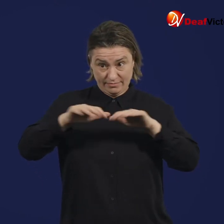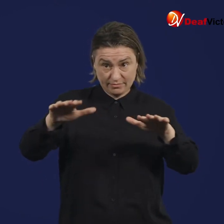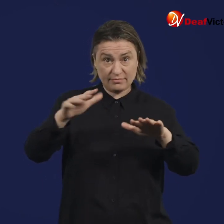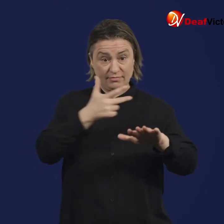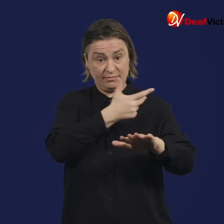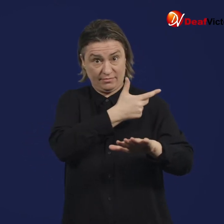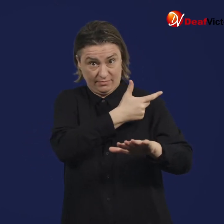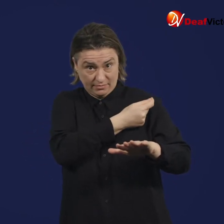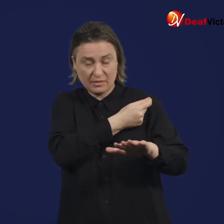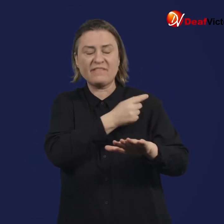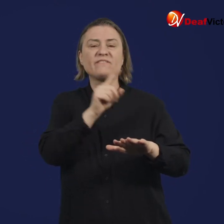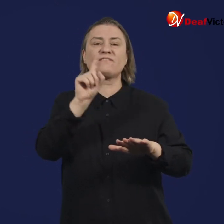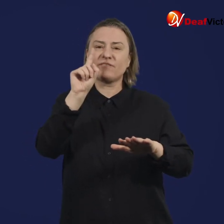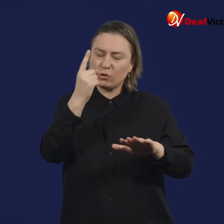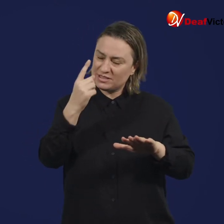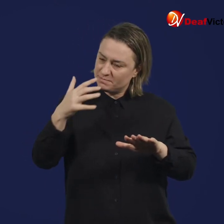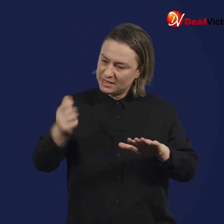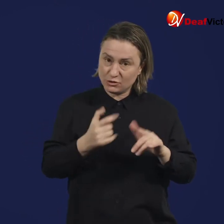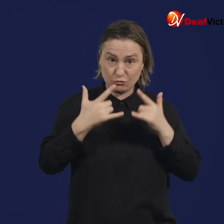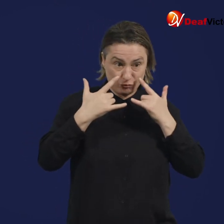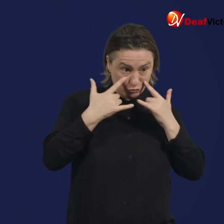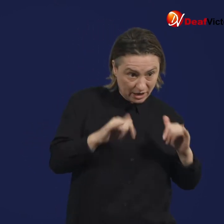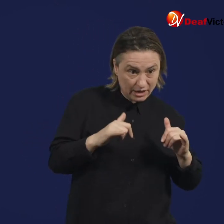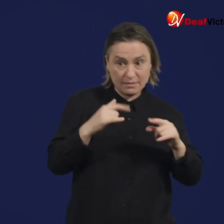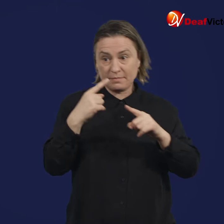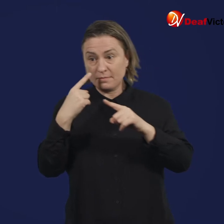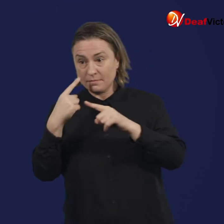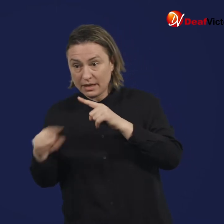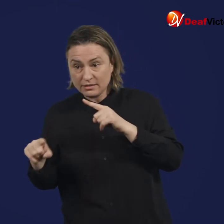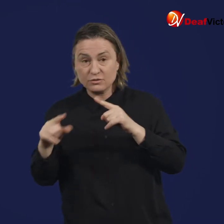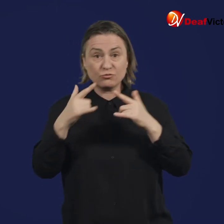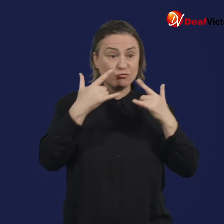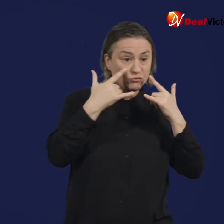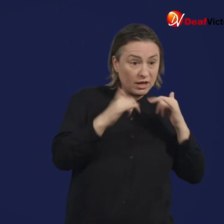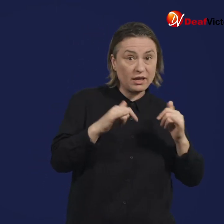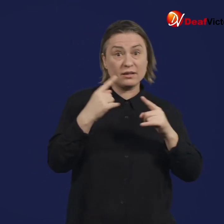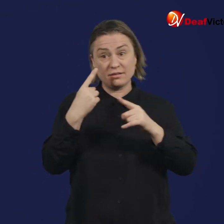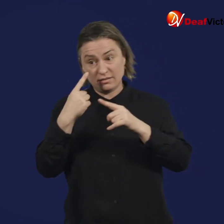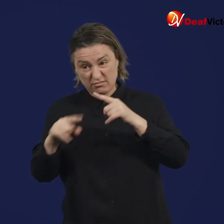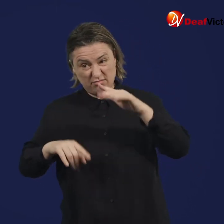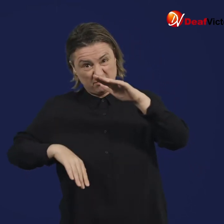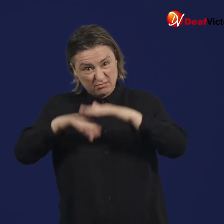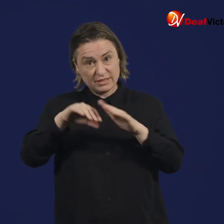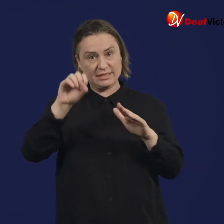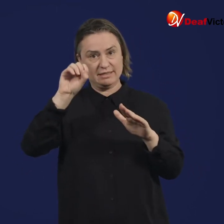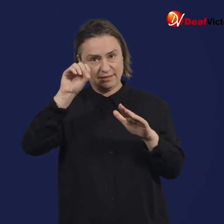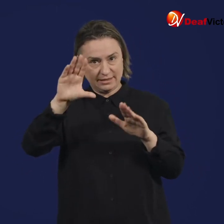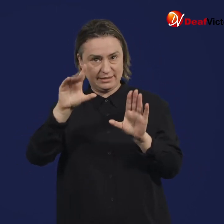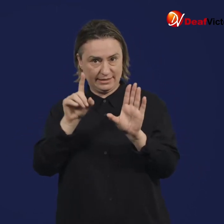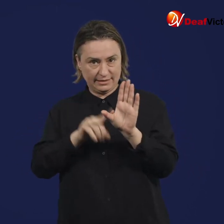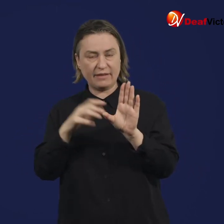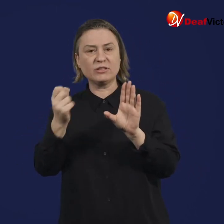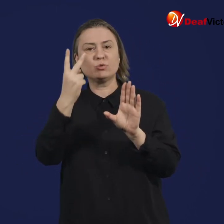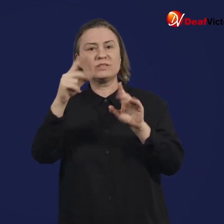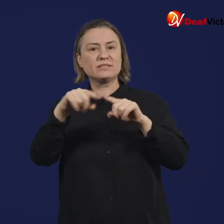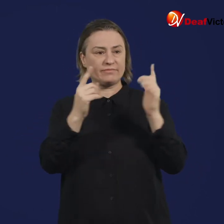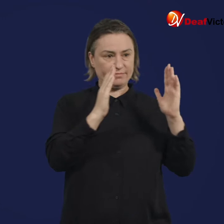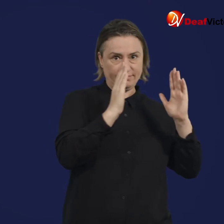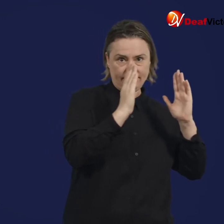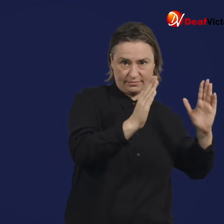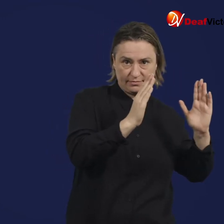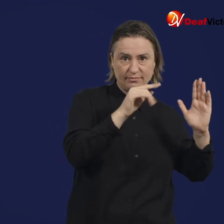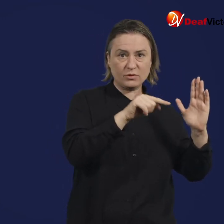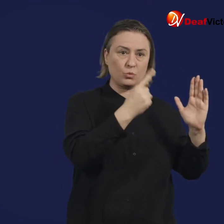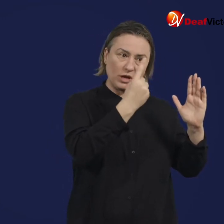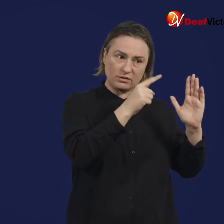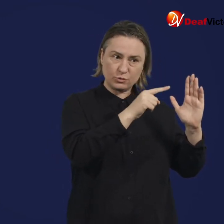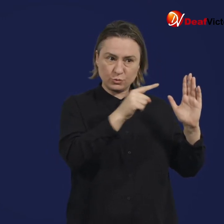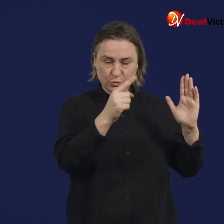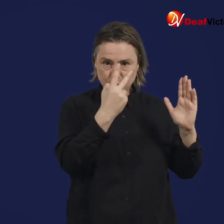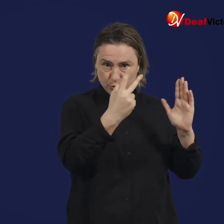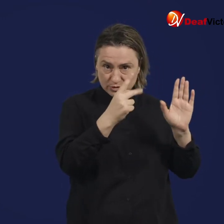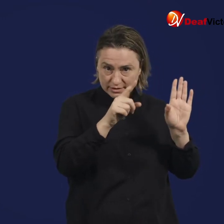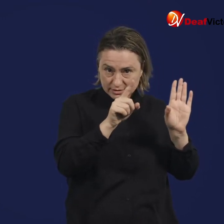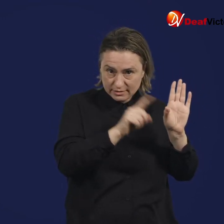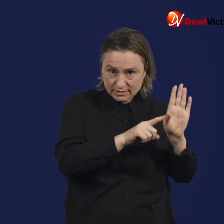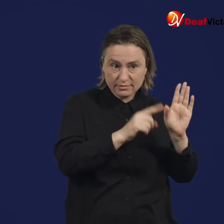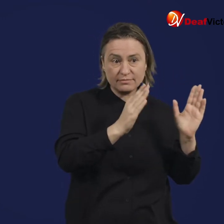A conventional pathway of vaccine development would usually include one to two years of preclinical safety trials